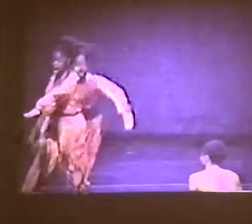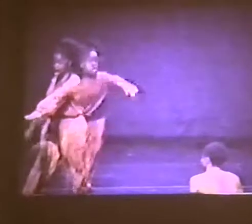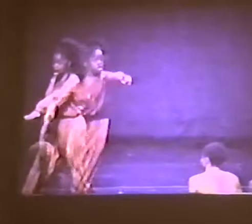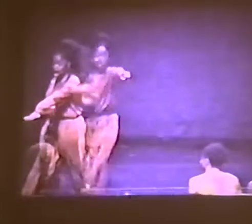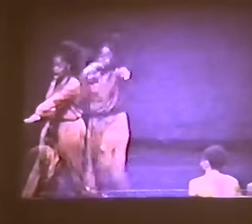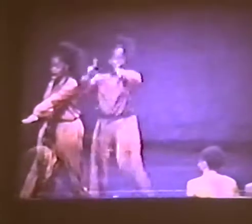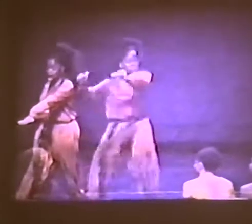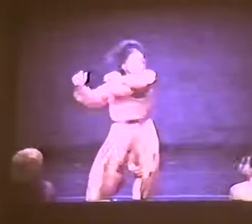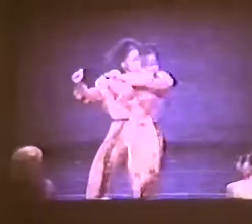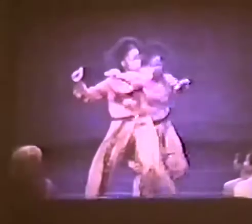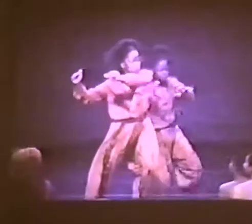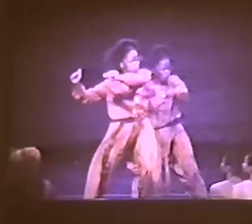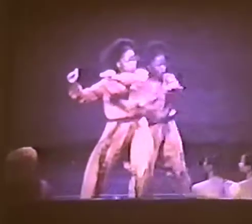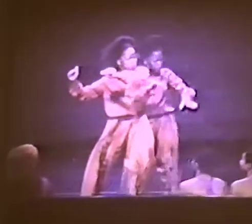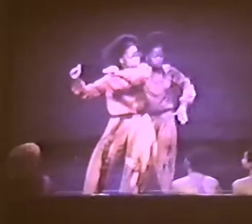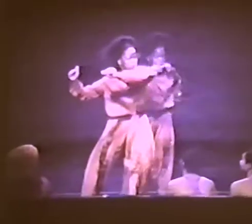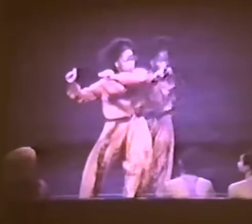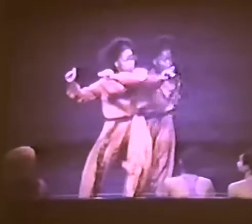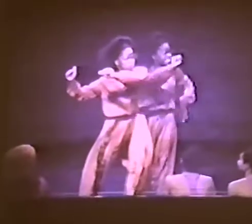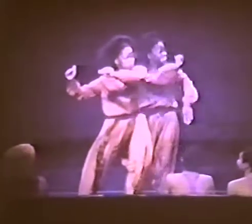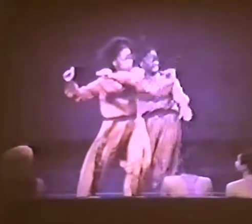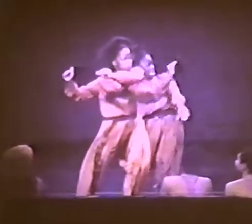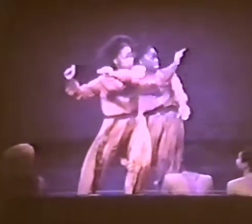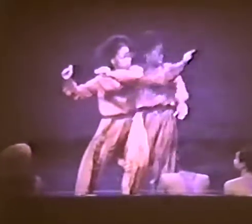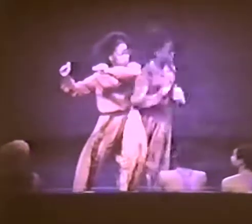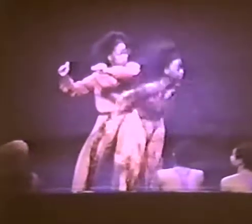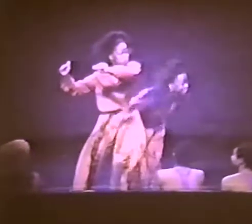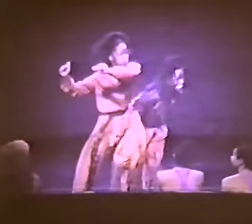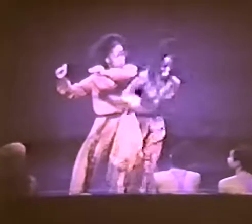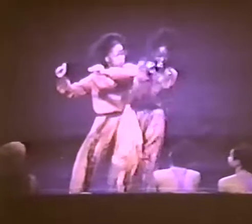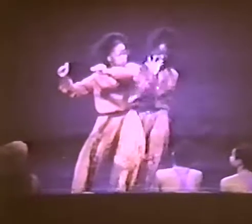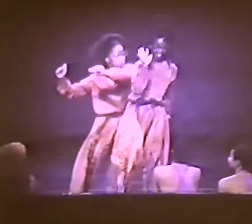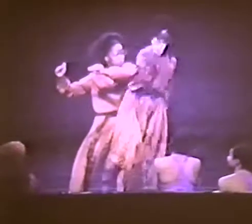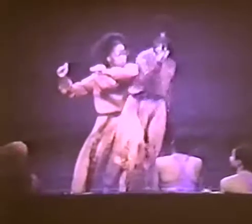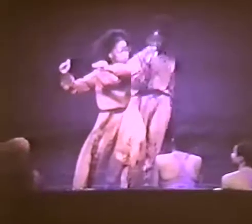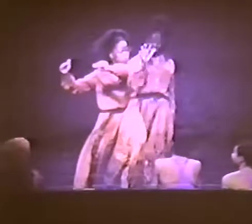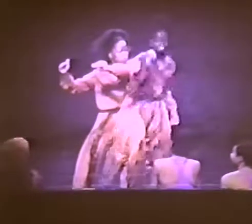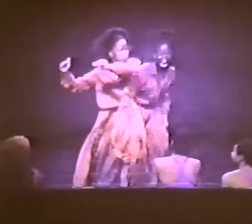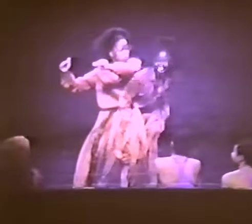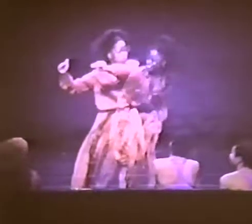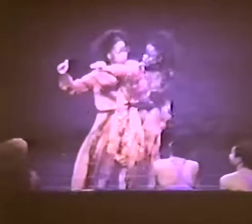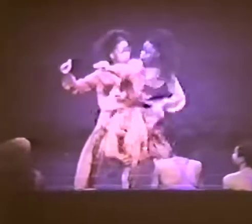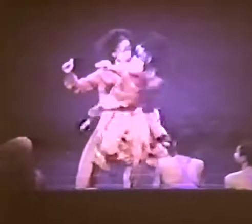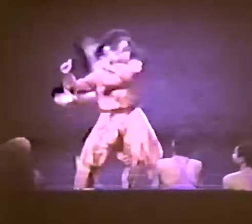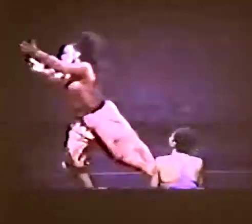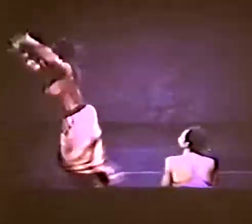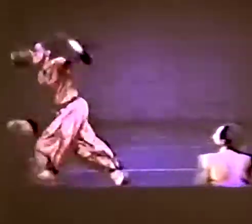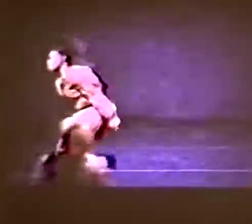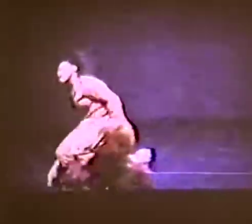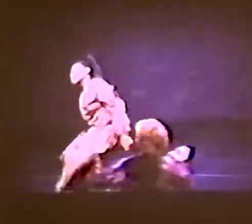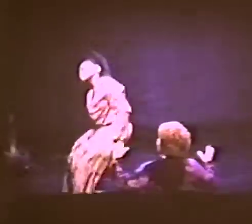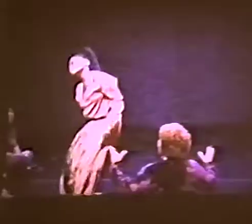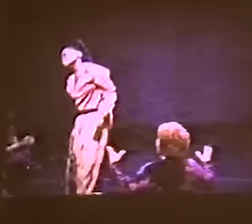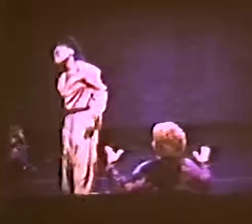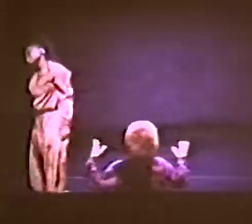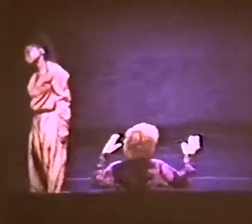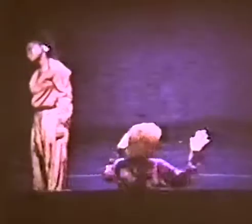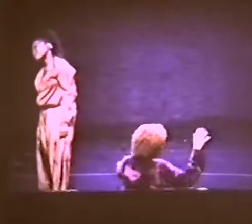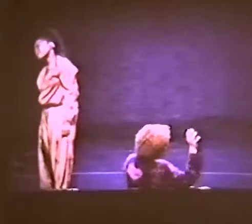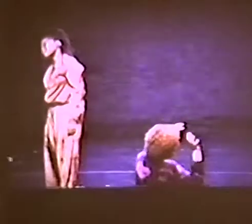I MARRIED TOUSSAINT ... IN 1955!